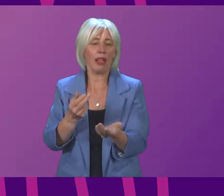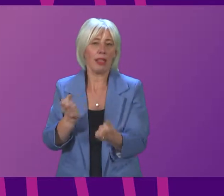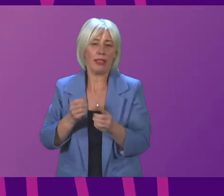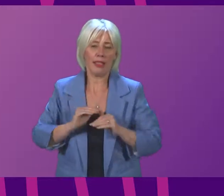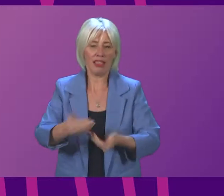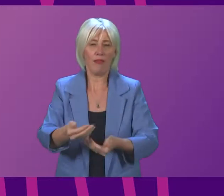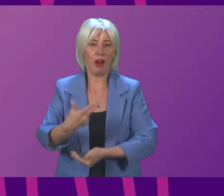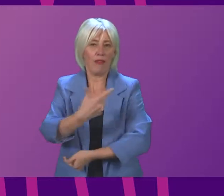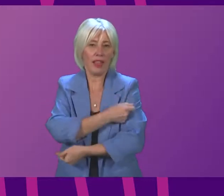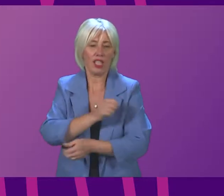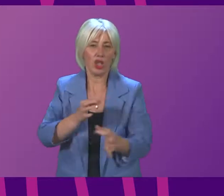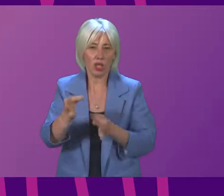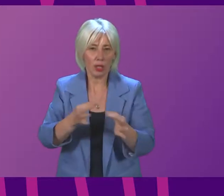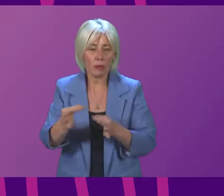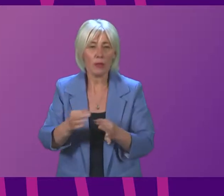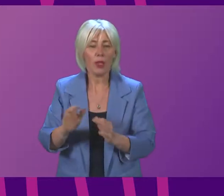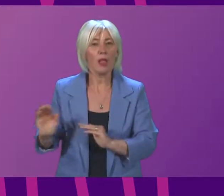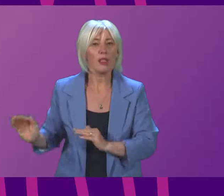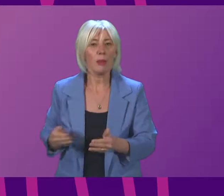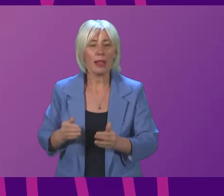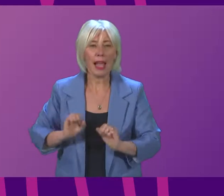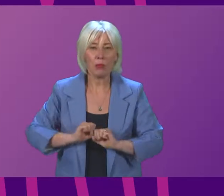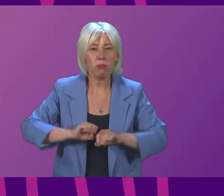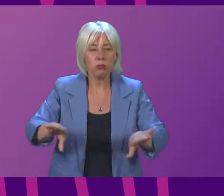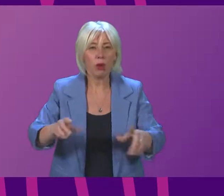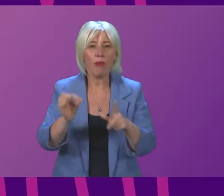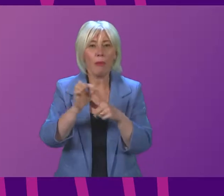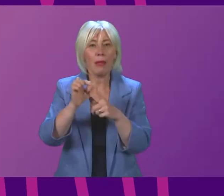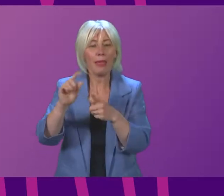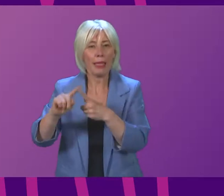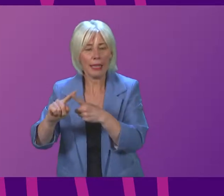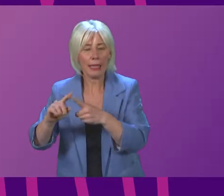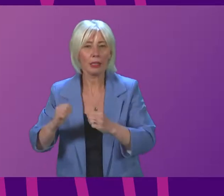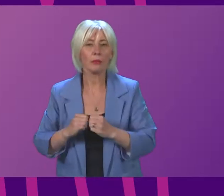the supply, distribution and use of personal protective equipment; the requirement for